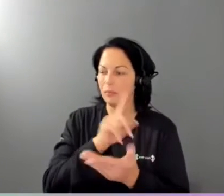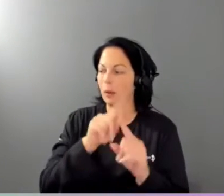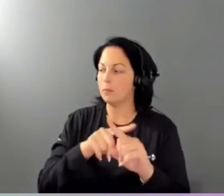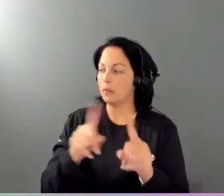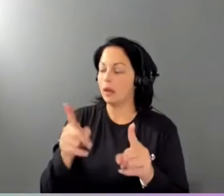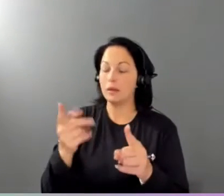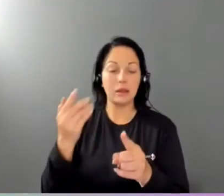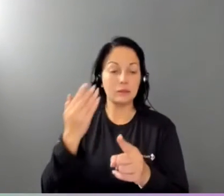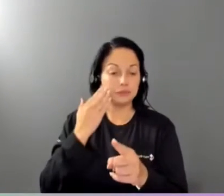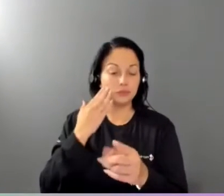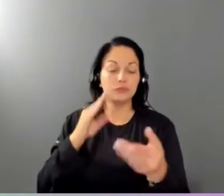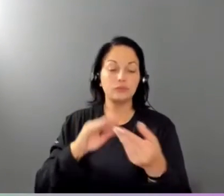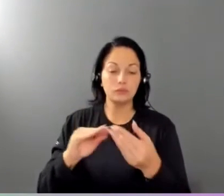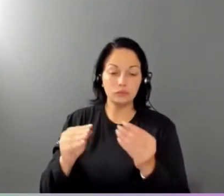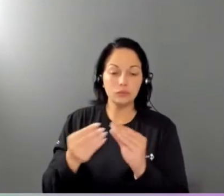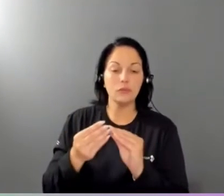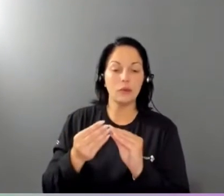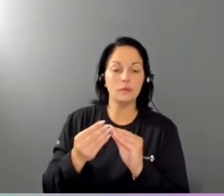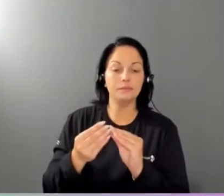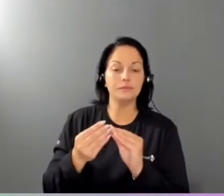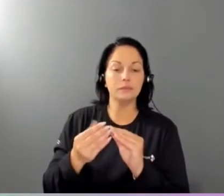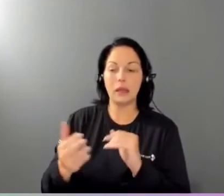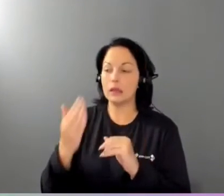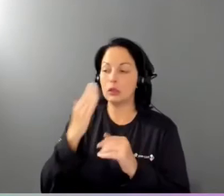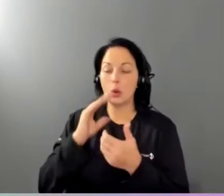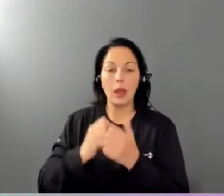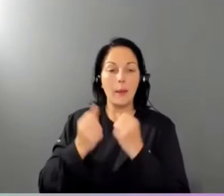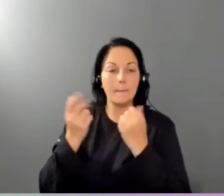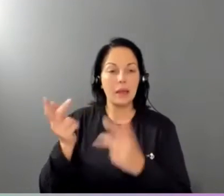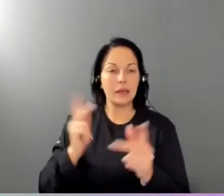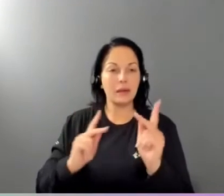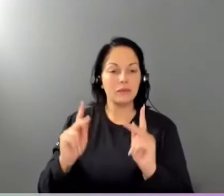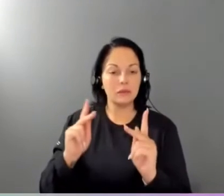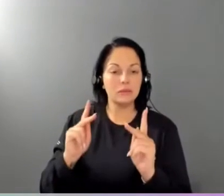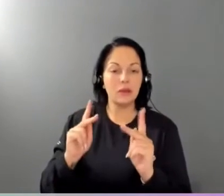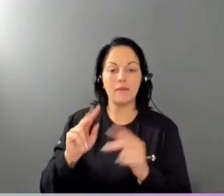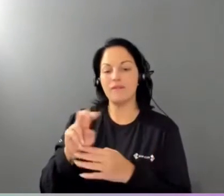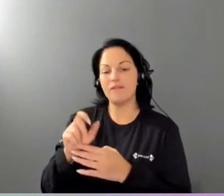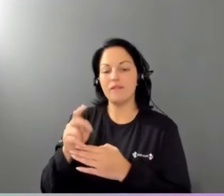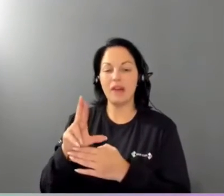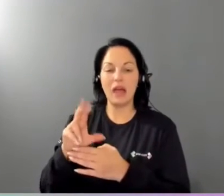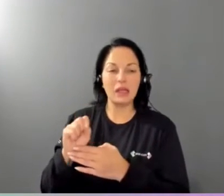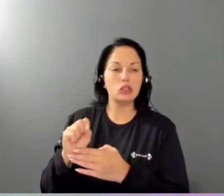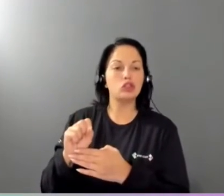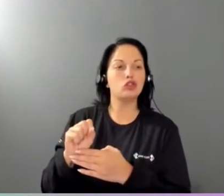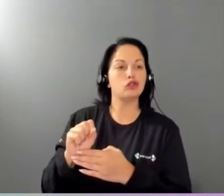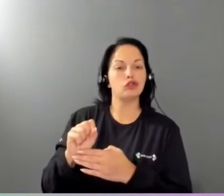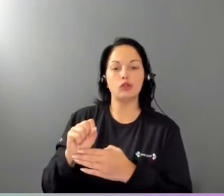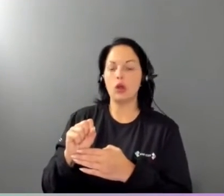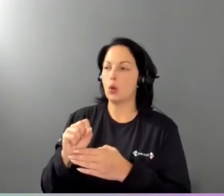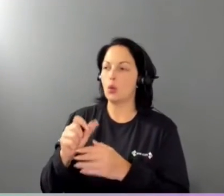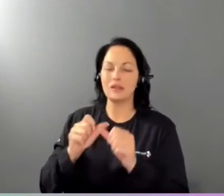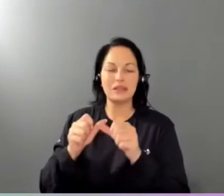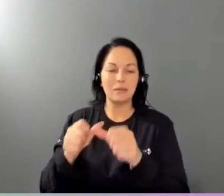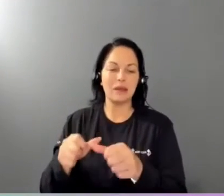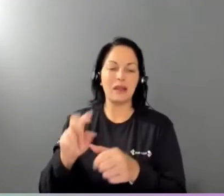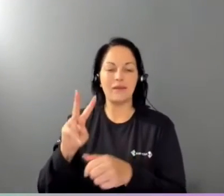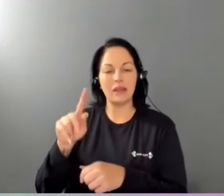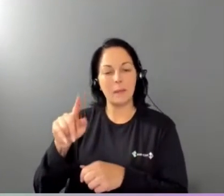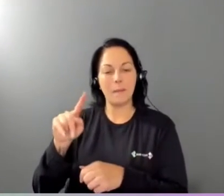comply with the university with the policy of accessibility, because they bring in so much money. They have those numbers down, they knew how